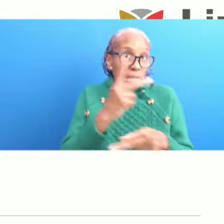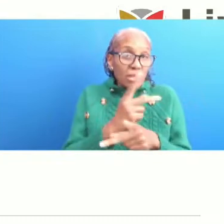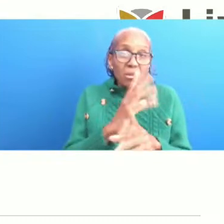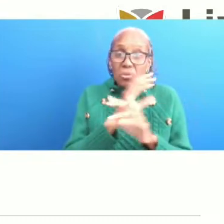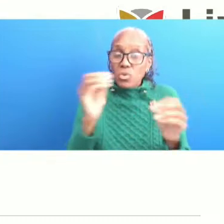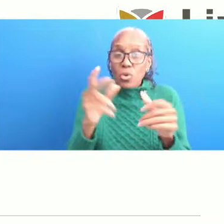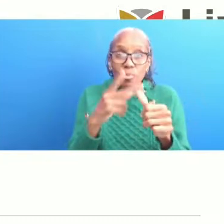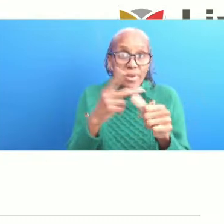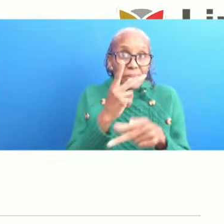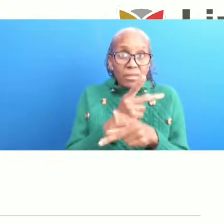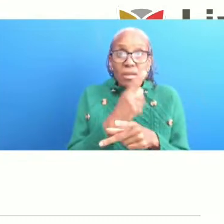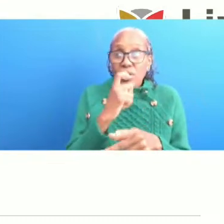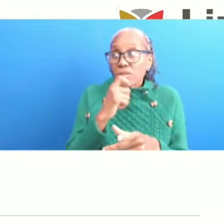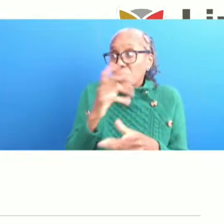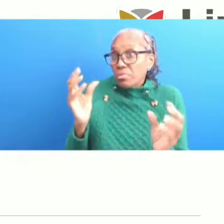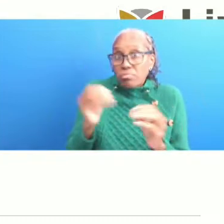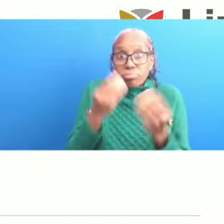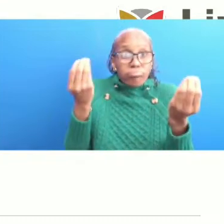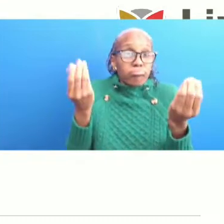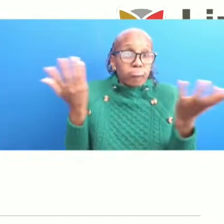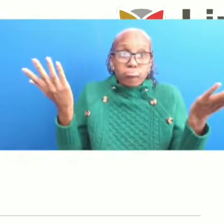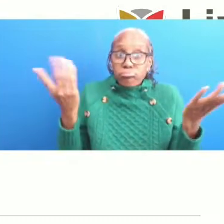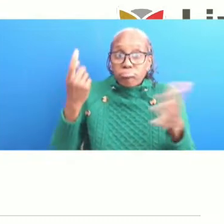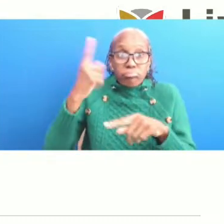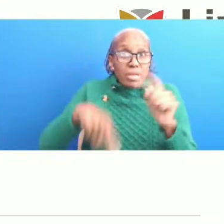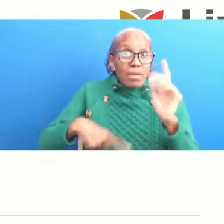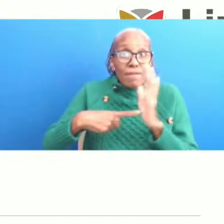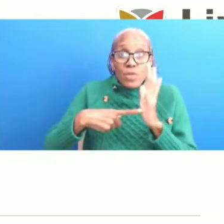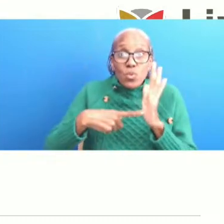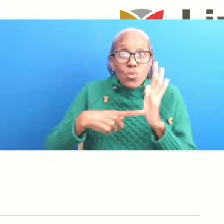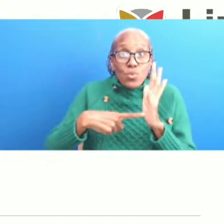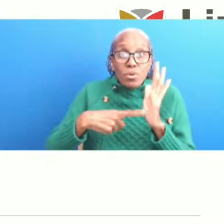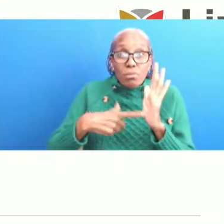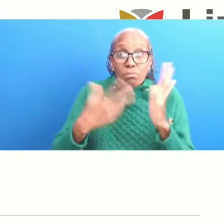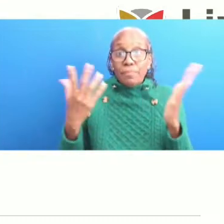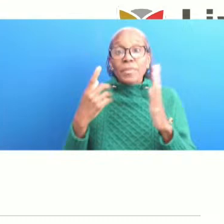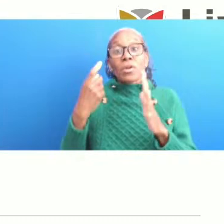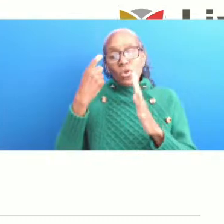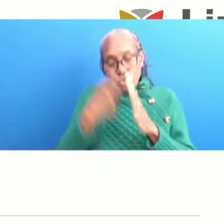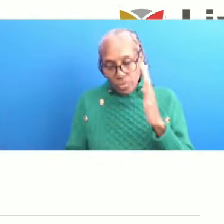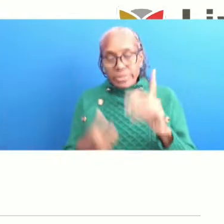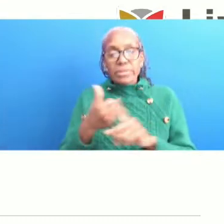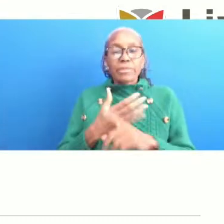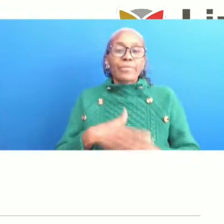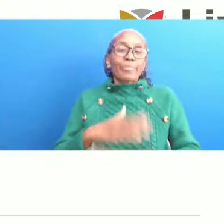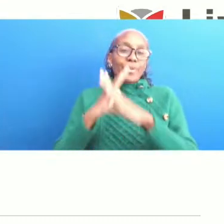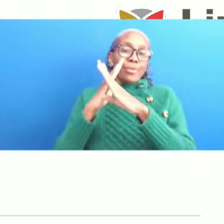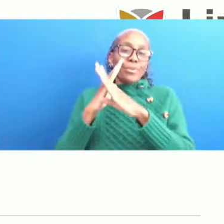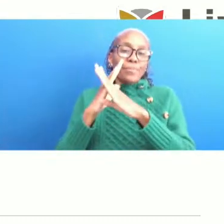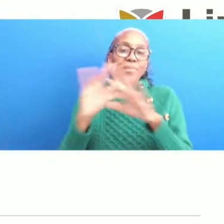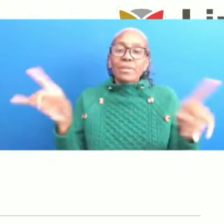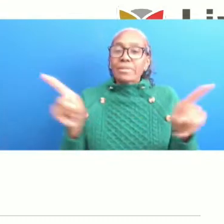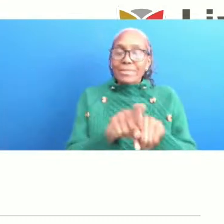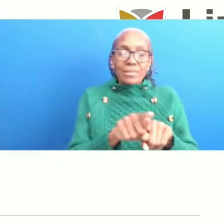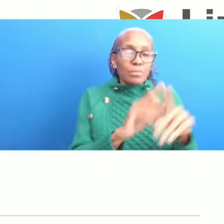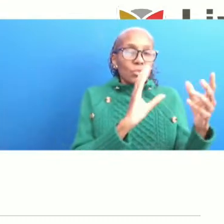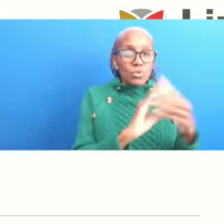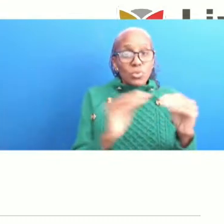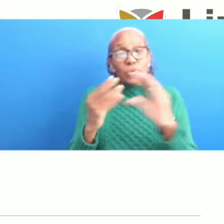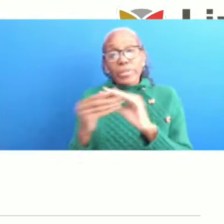OUR HOUSEHOLD SURVEY THAT THEY ARE NOT SEEKING CARE OR GETTING PRIMARY CARE BECAUSE THEY DON'T HAVE COST BECAUSE THEY CAN'T